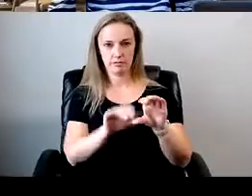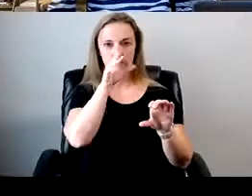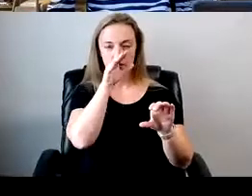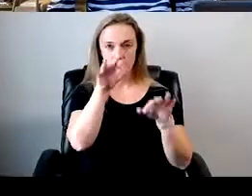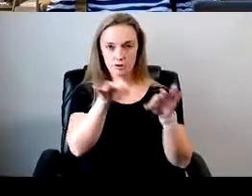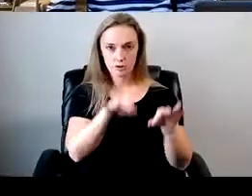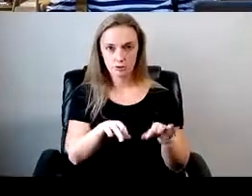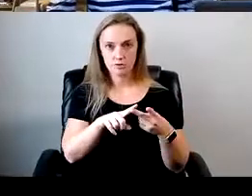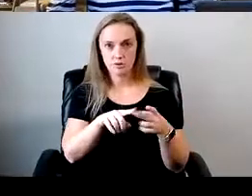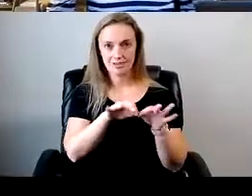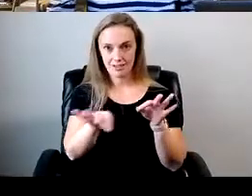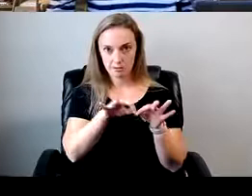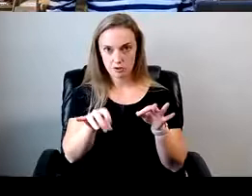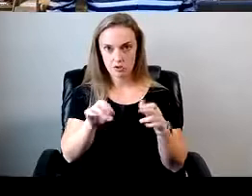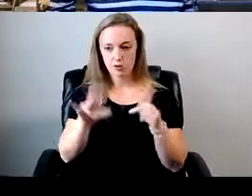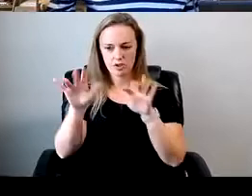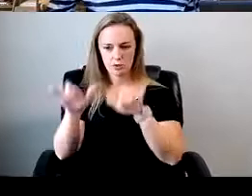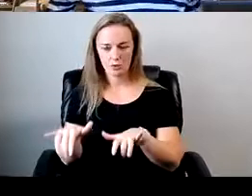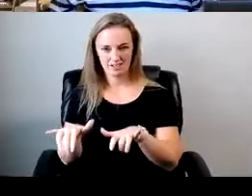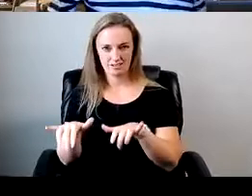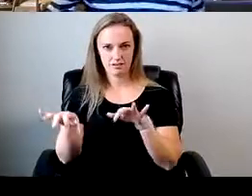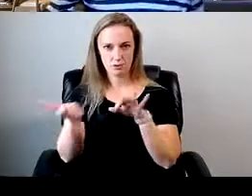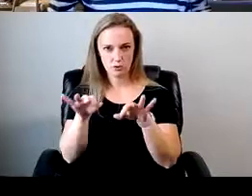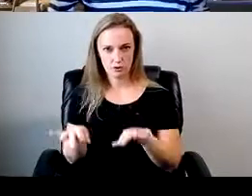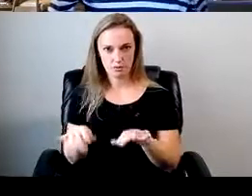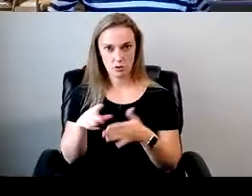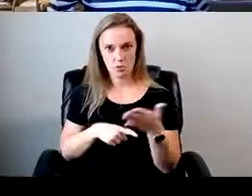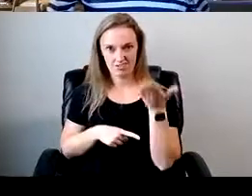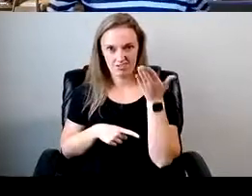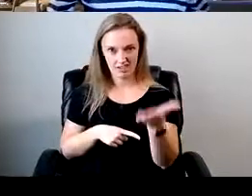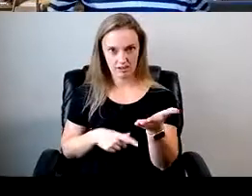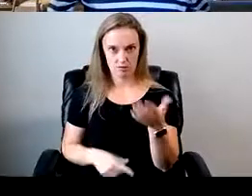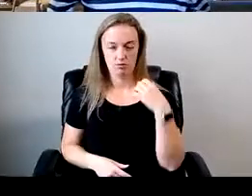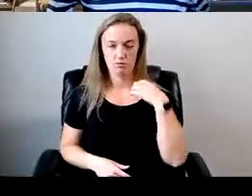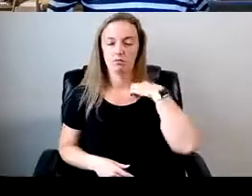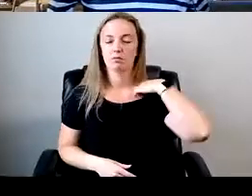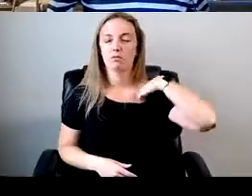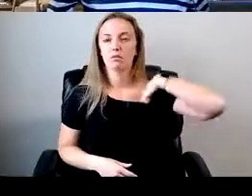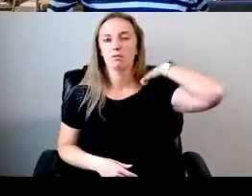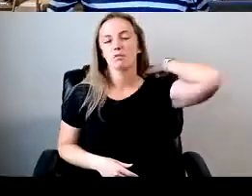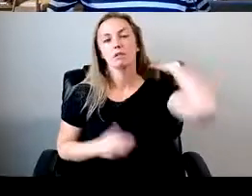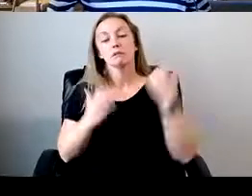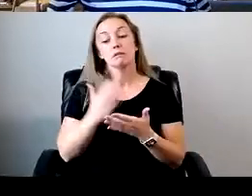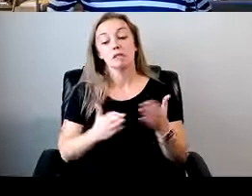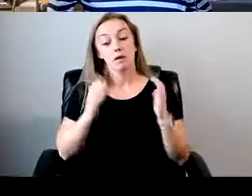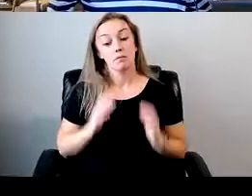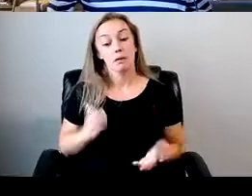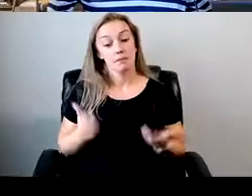captions, or written descriptions of the content of images. So some clients might benefit from receiving visual